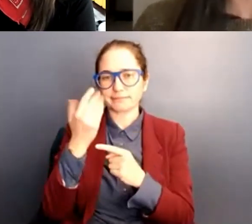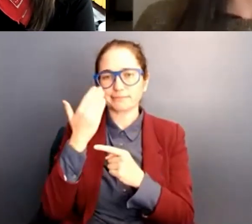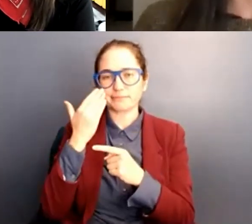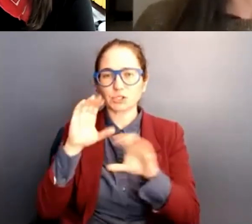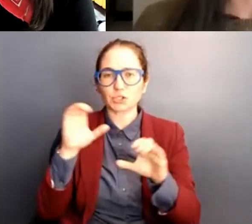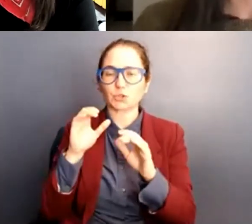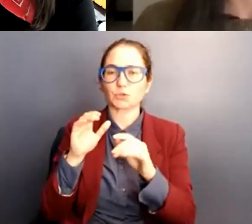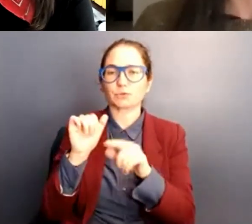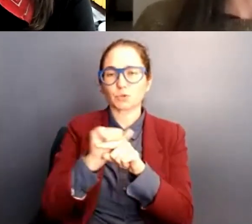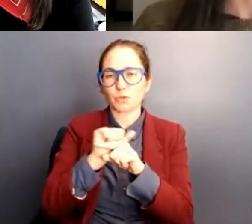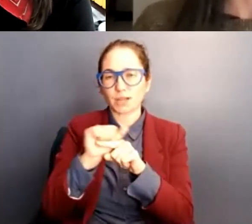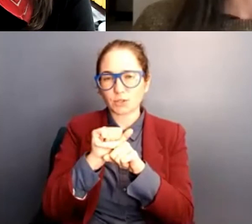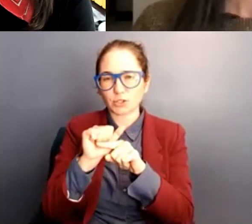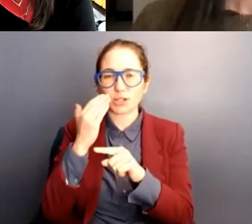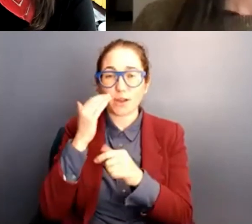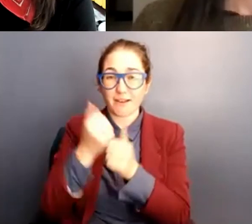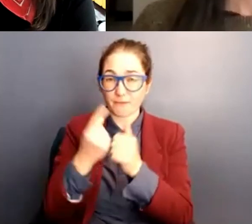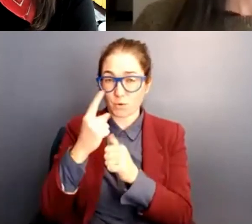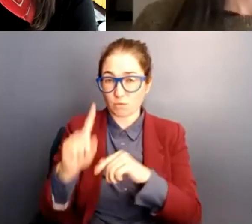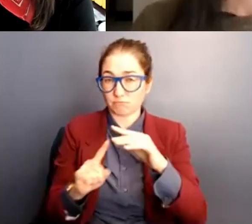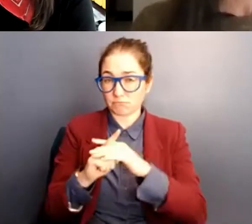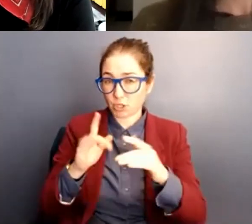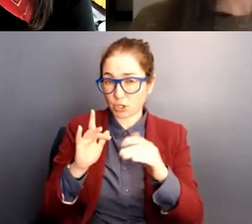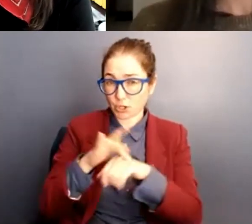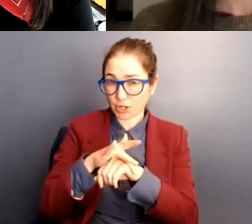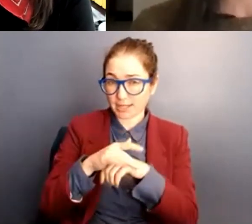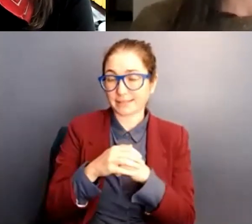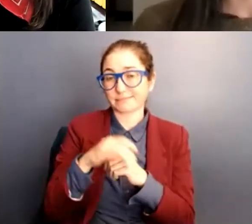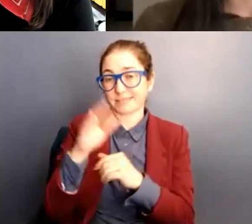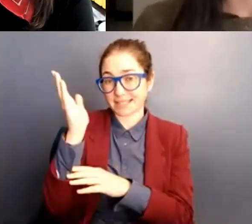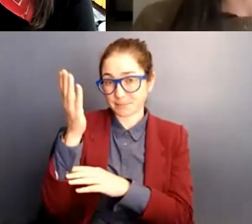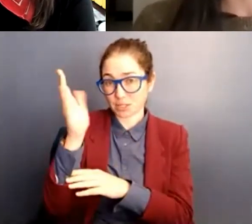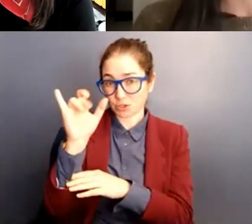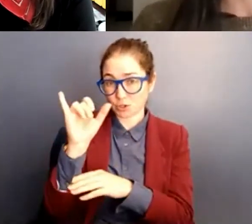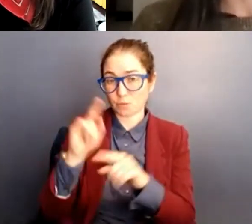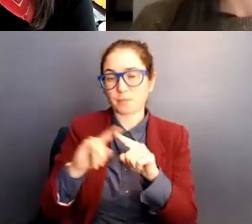or have everybody come on early. So that includes the speakers. But also the access providers.